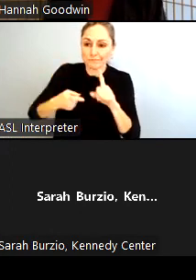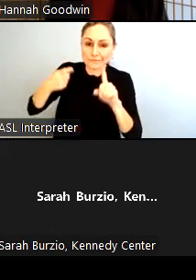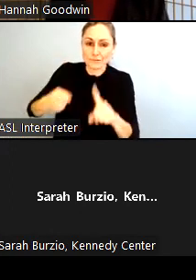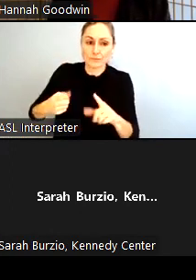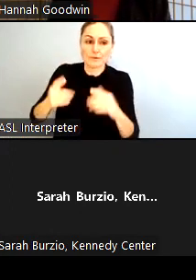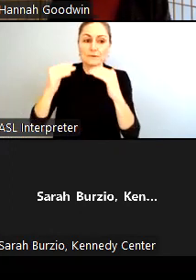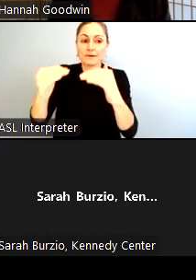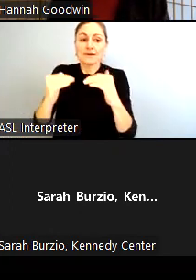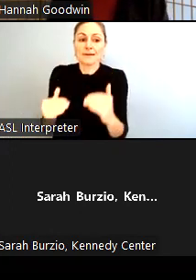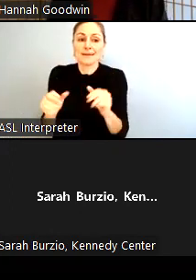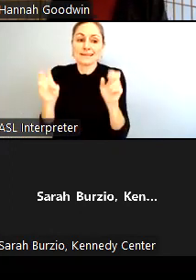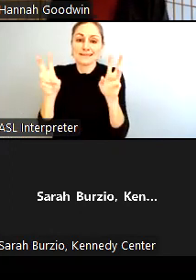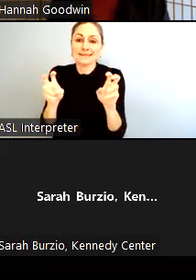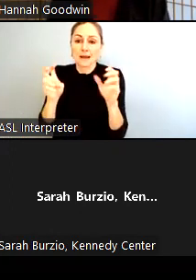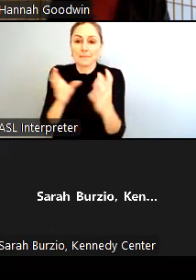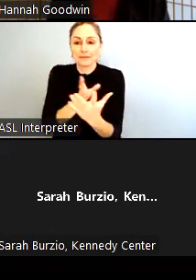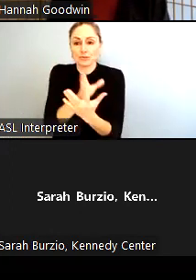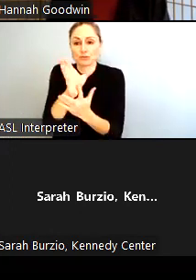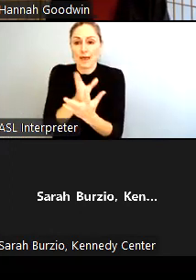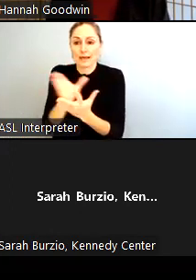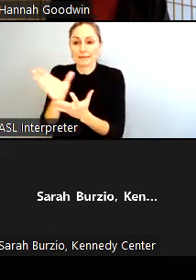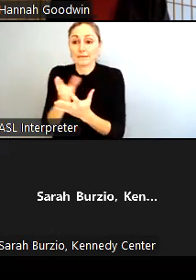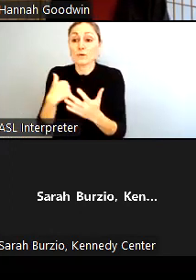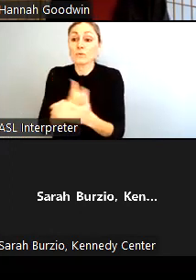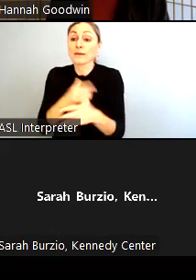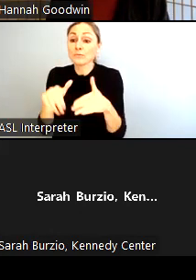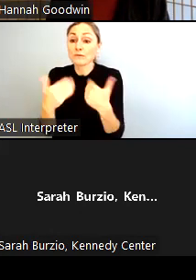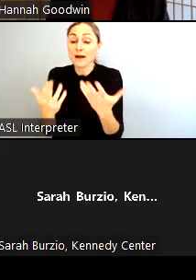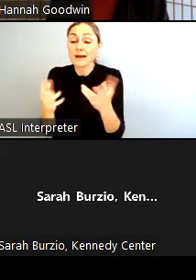So we give you an opportunity to choose